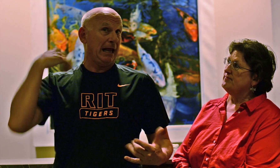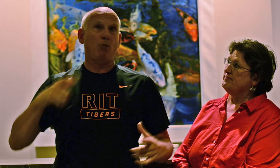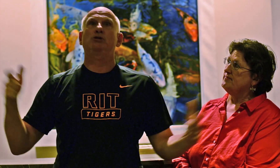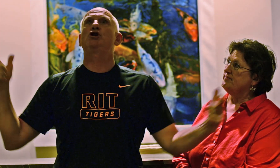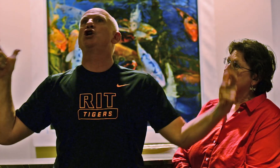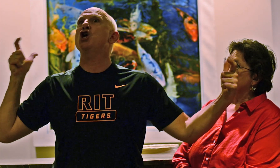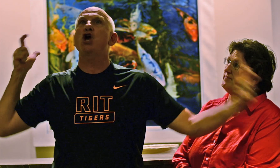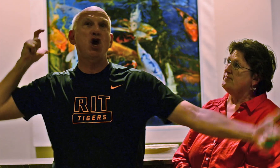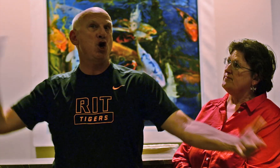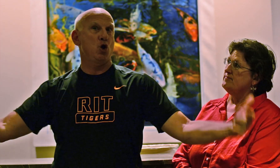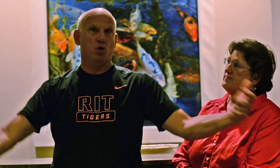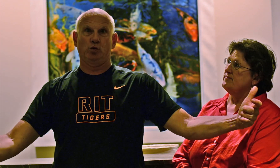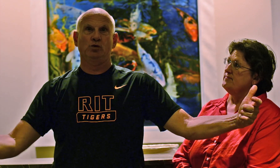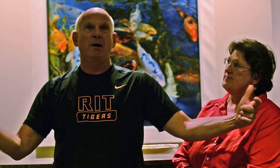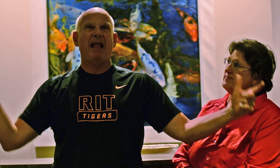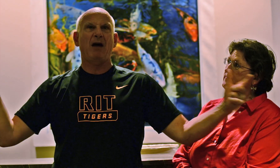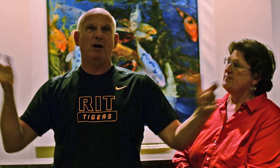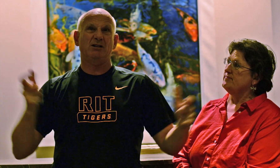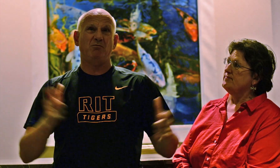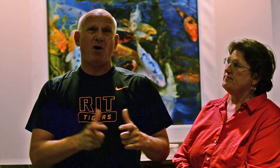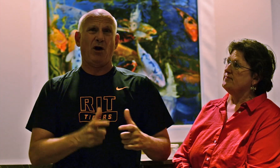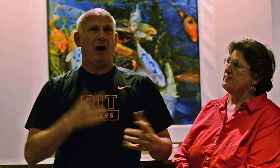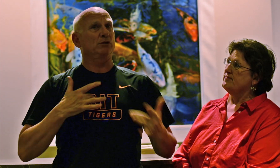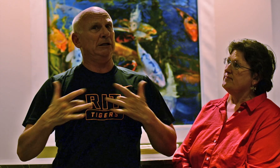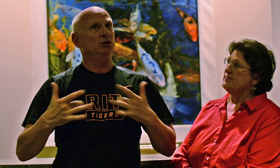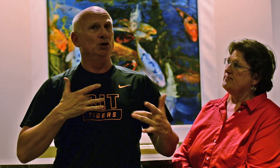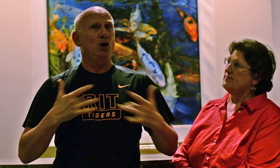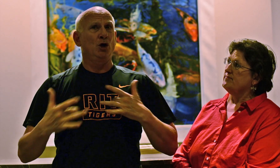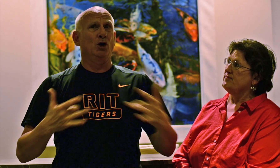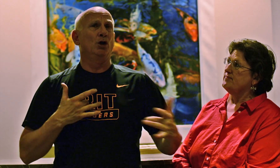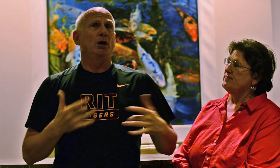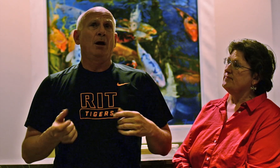There were so many deaf kids! Now the number is shrinking, it concerns me.